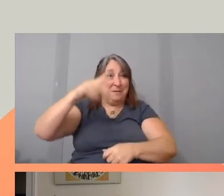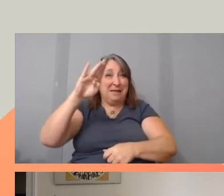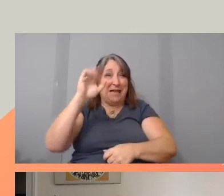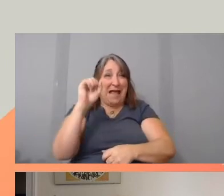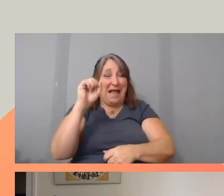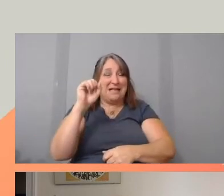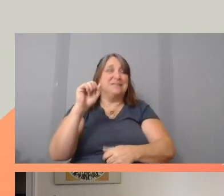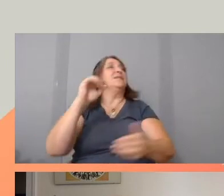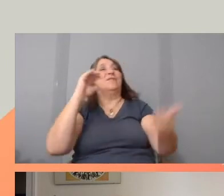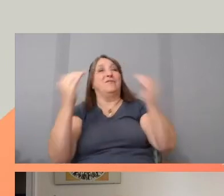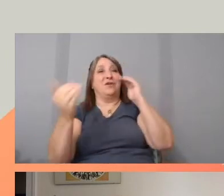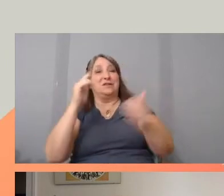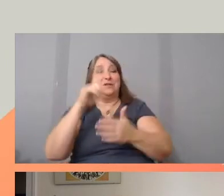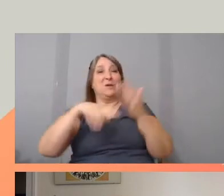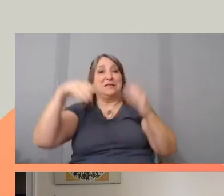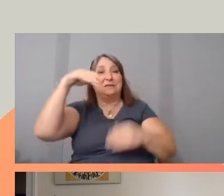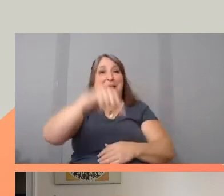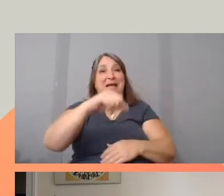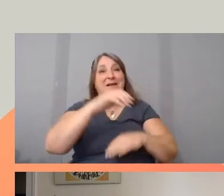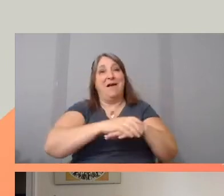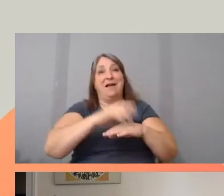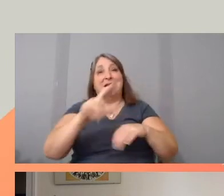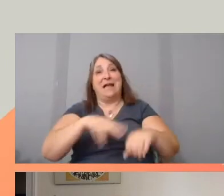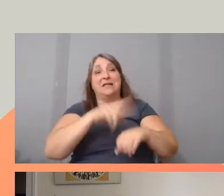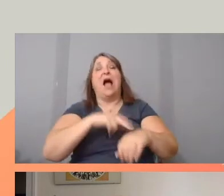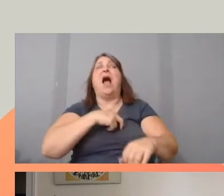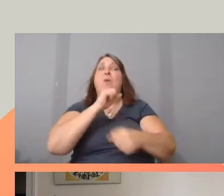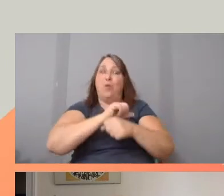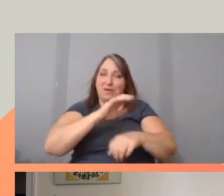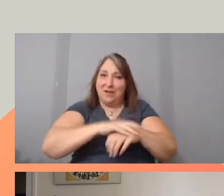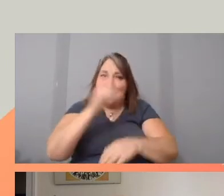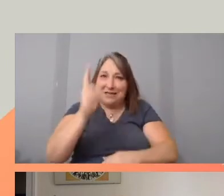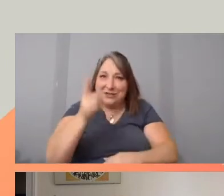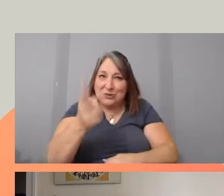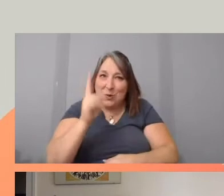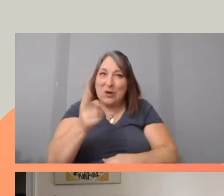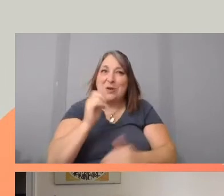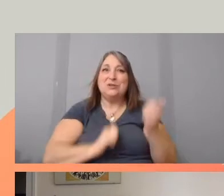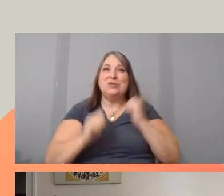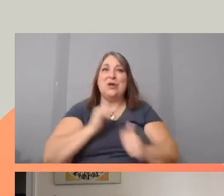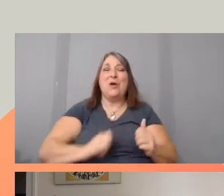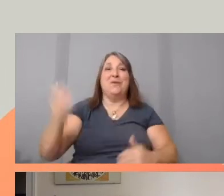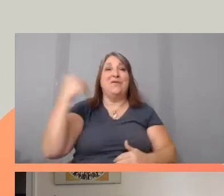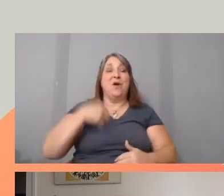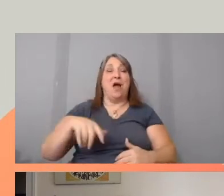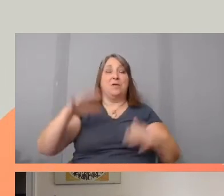on like a nature or I've worked on a historical series. I was appalled whenever we went